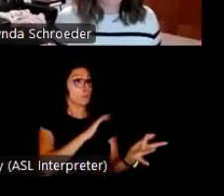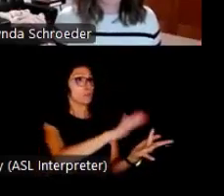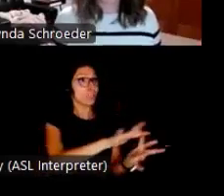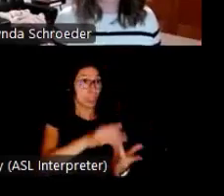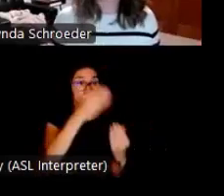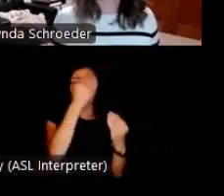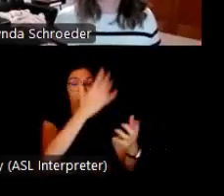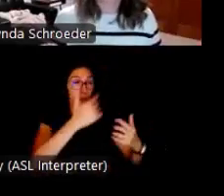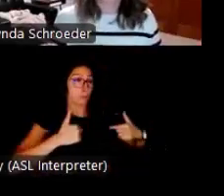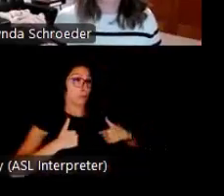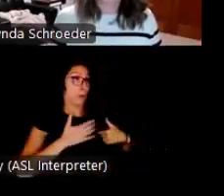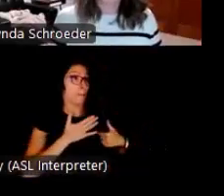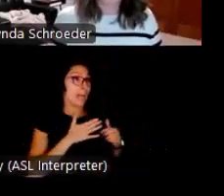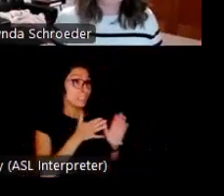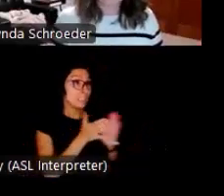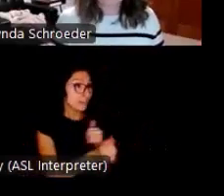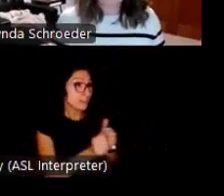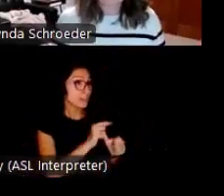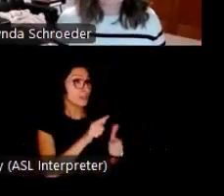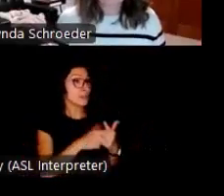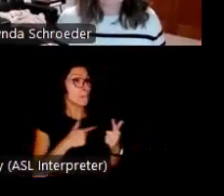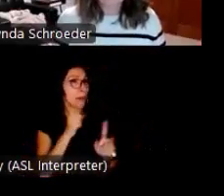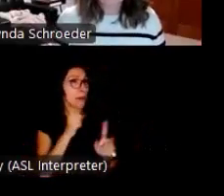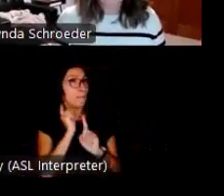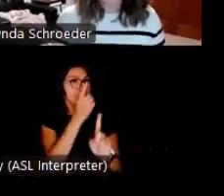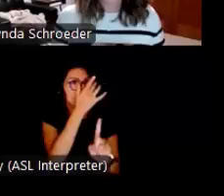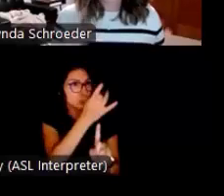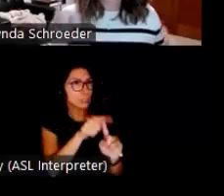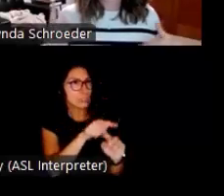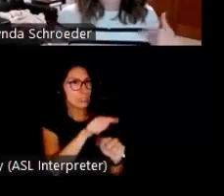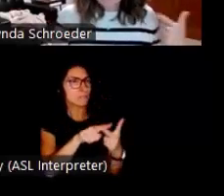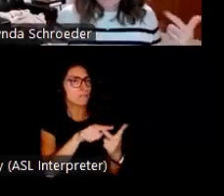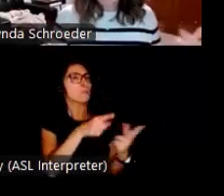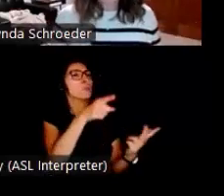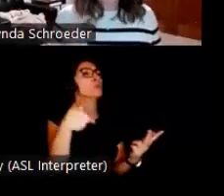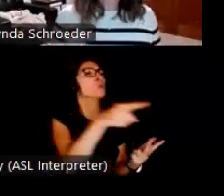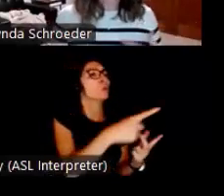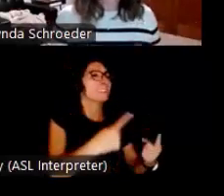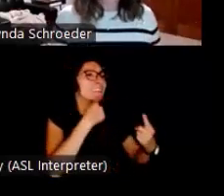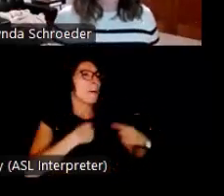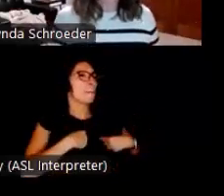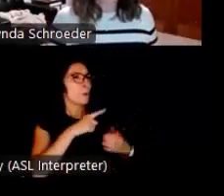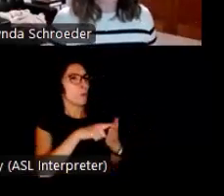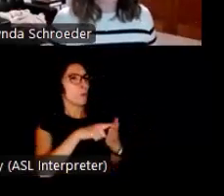what do you think is appropriate? And from this early communication,